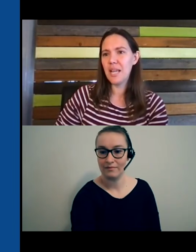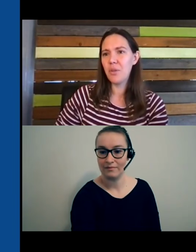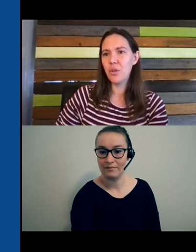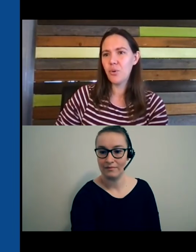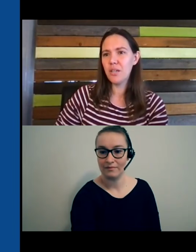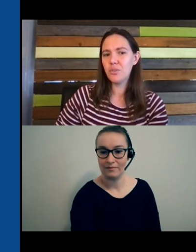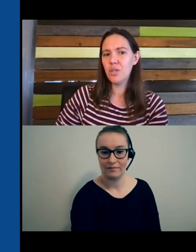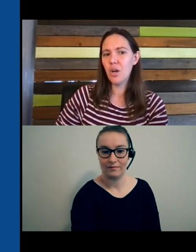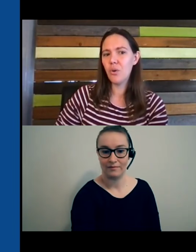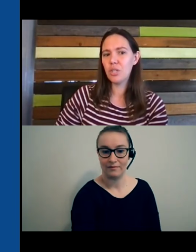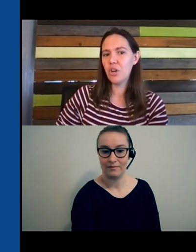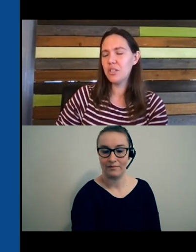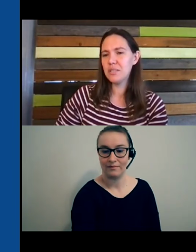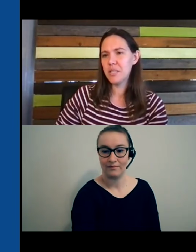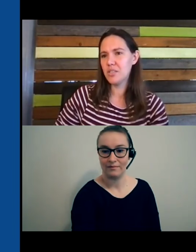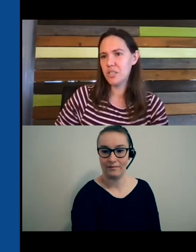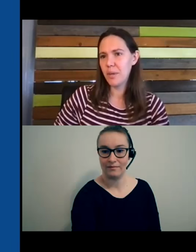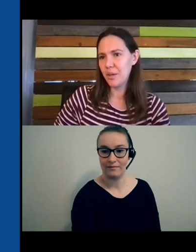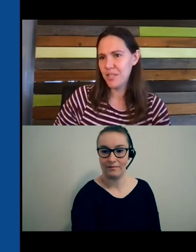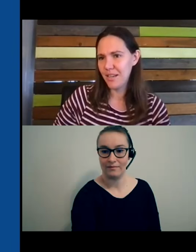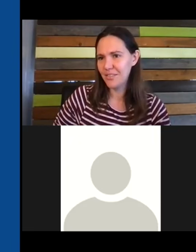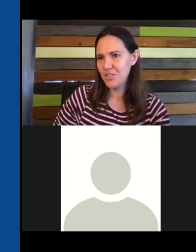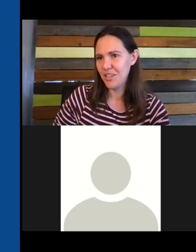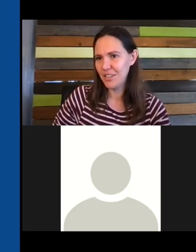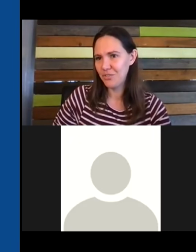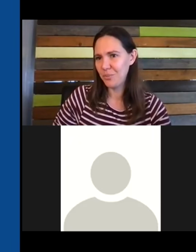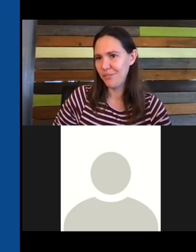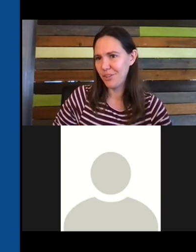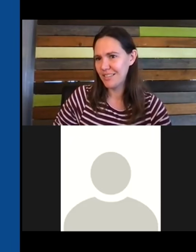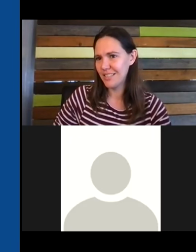so I don't know -- 'cause Karl didn't message us about updating to say that he's from Level Access now.